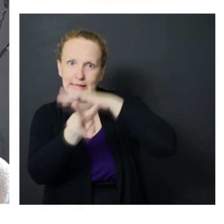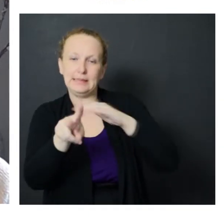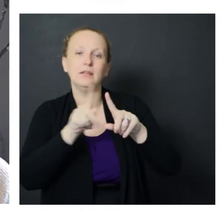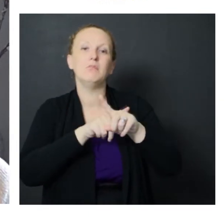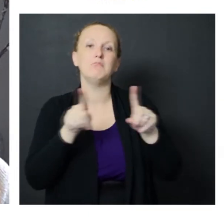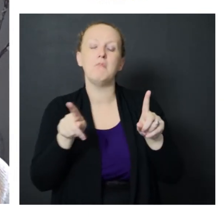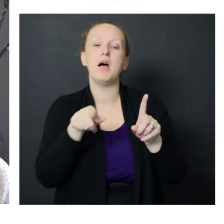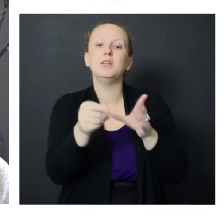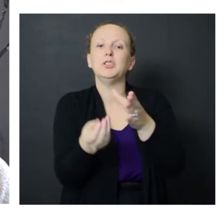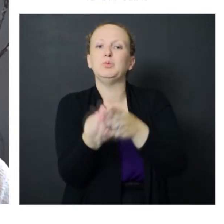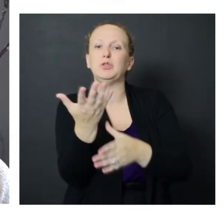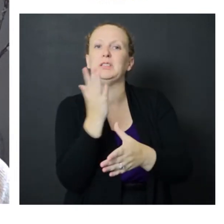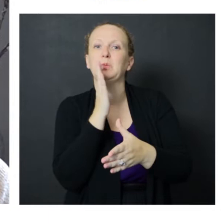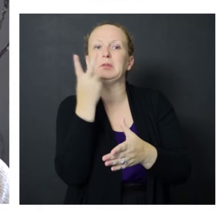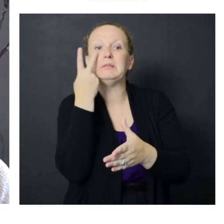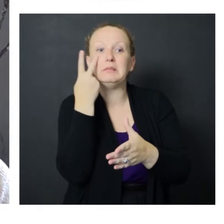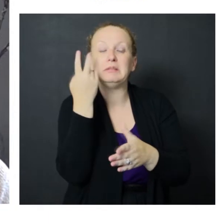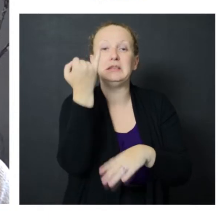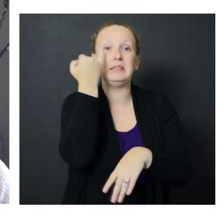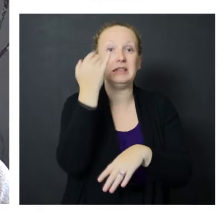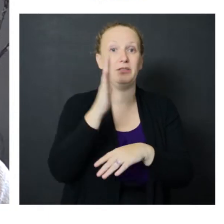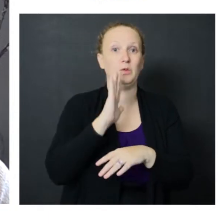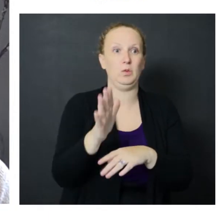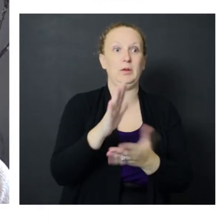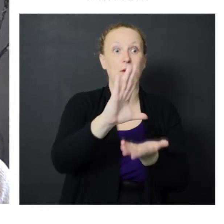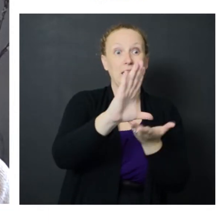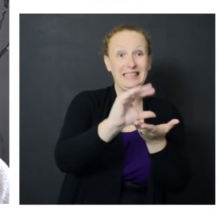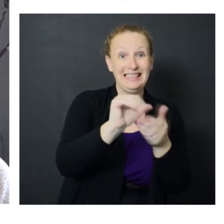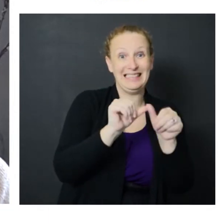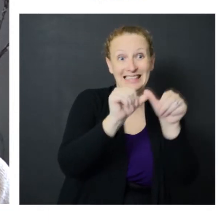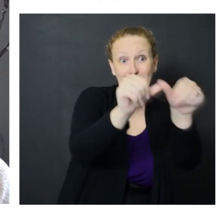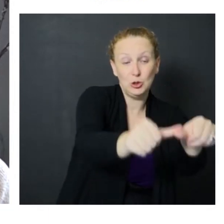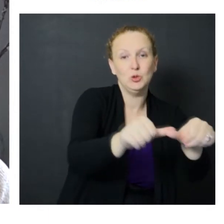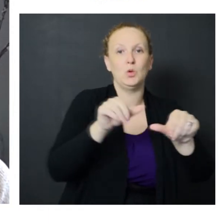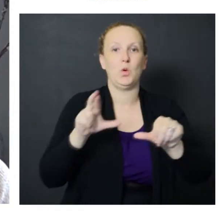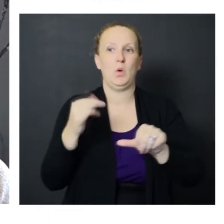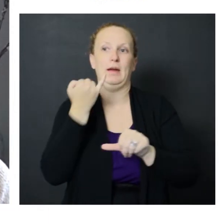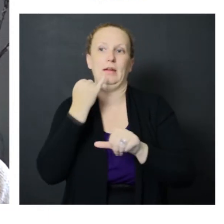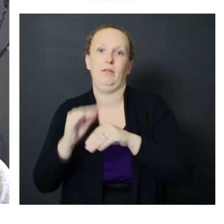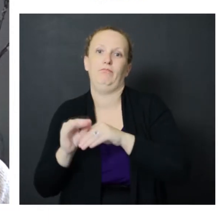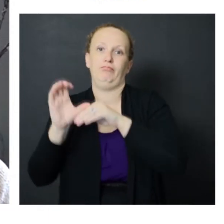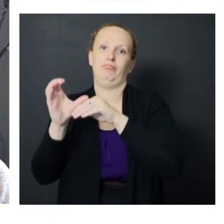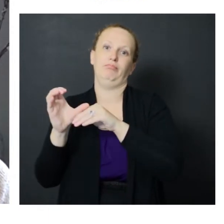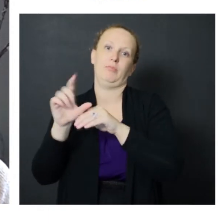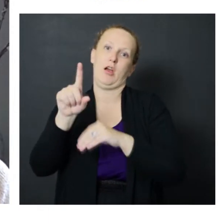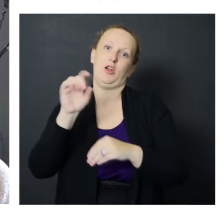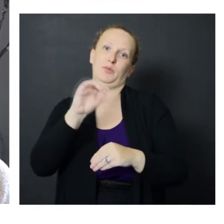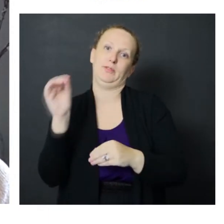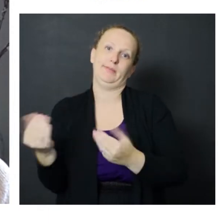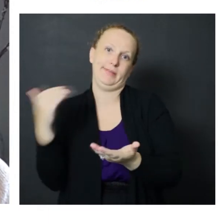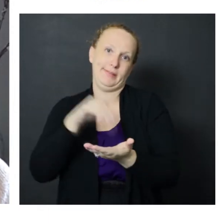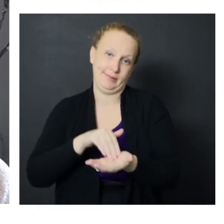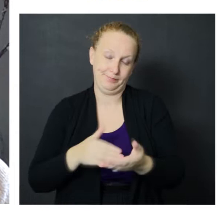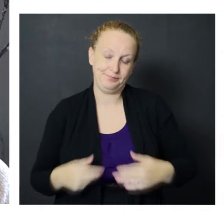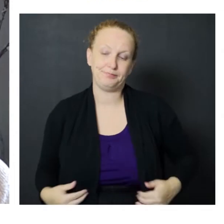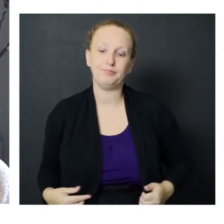that's when we'll see if we extend it again But our end of the pandemic, end of the most difficult impact of it